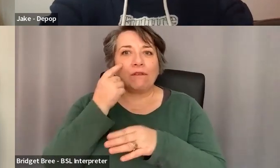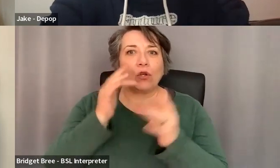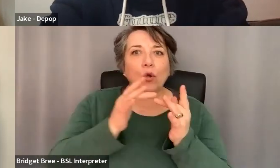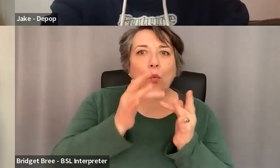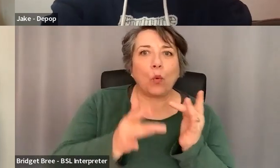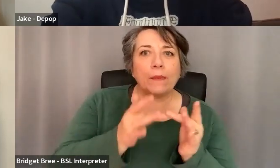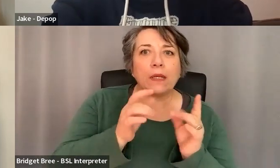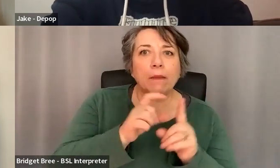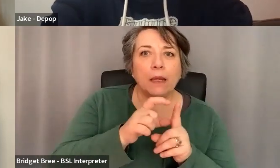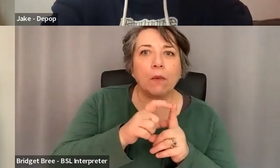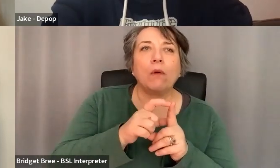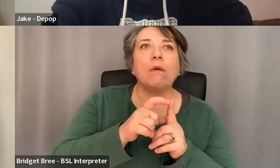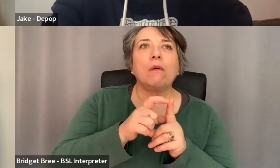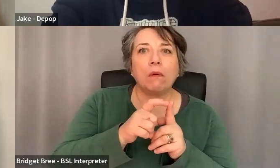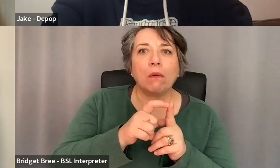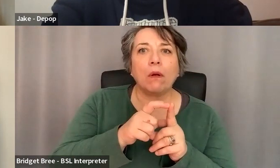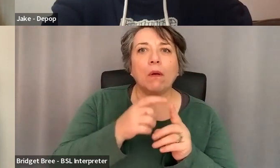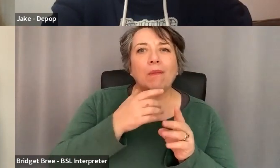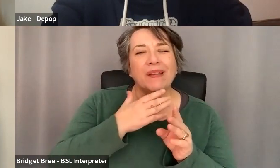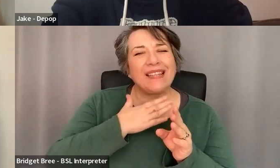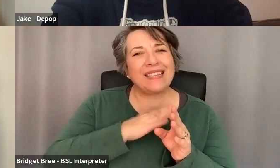I'll apply. But that might need a little bit of a little bit of help, or I might need something